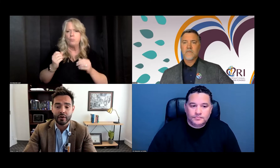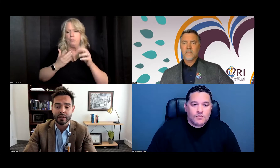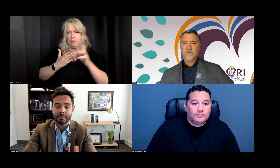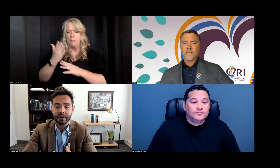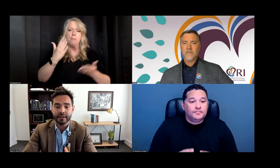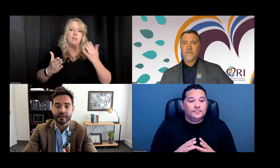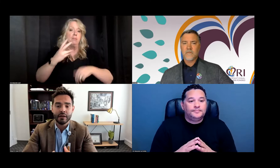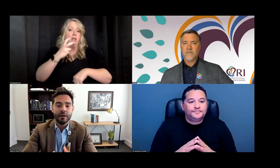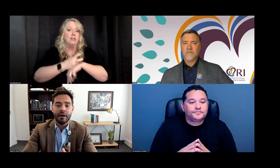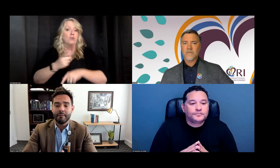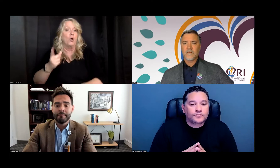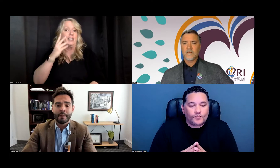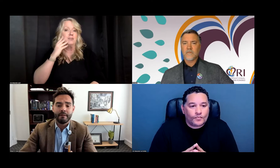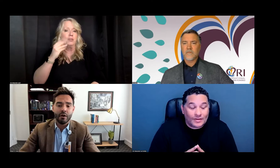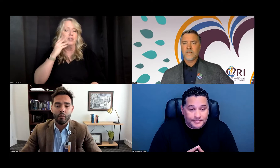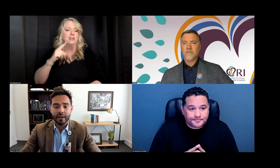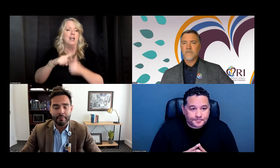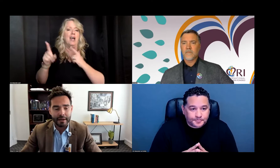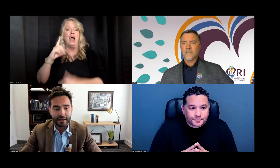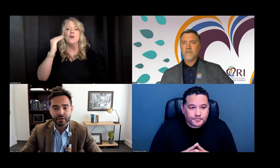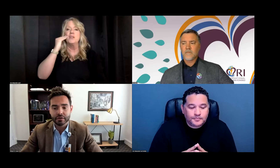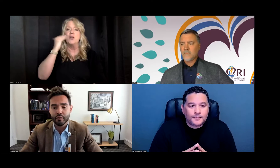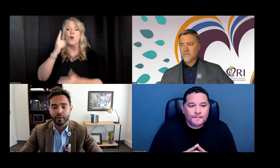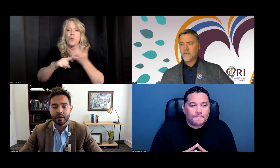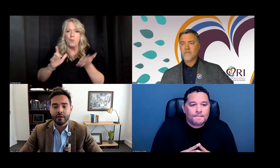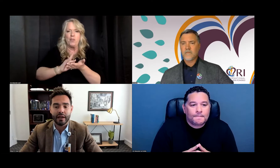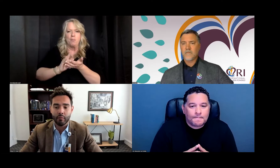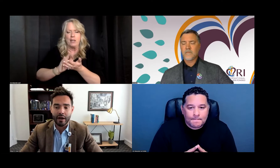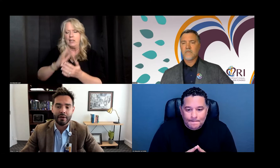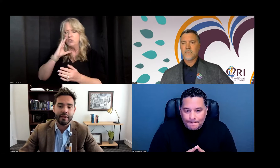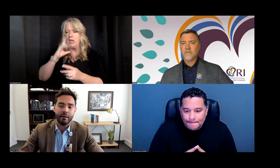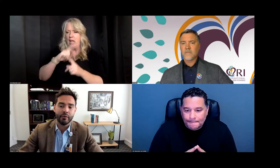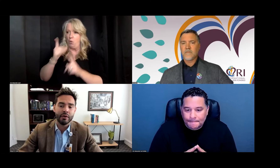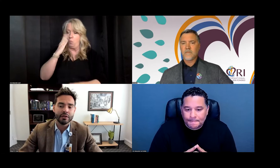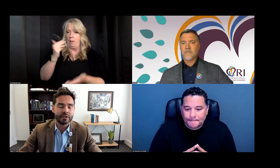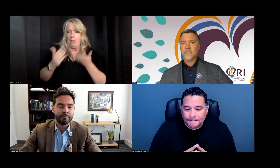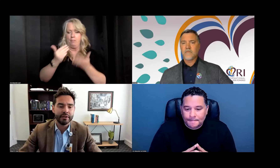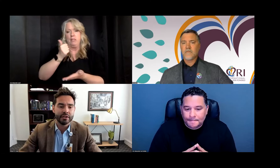ALLIANCE IN A SHORT PERIOD OF TIME. HELP TO EXPLAIN TO A PERSON, GOING THROUGH, WHAT MAY BE A VERY DIFFICULT EXPERIENCE.